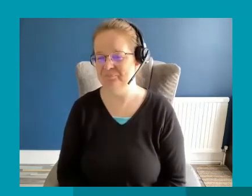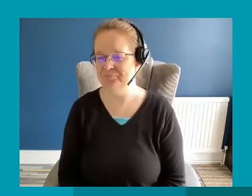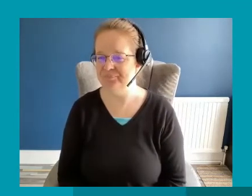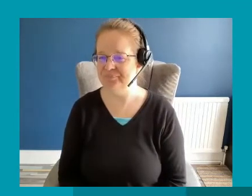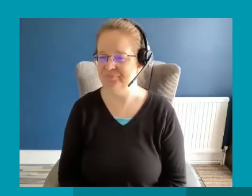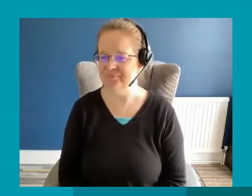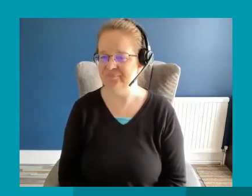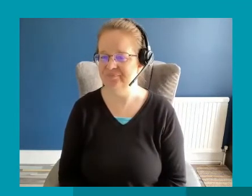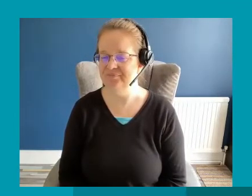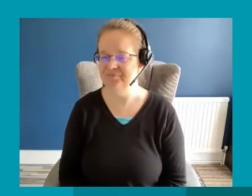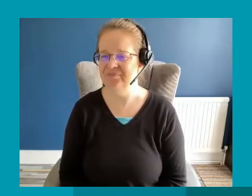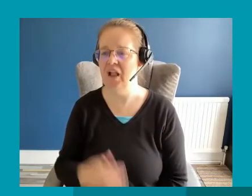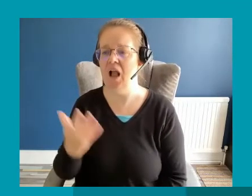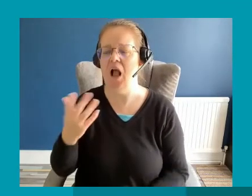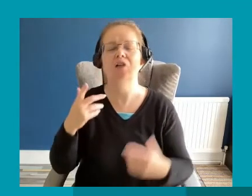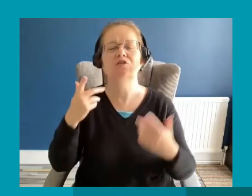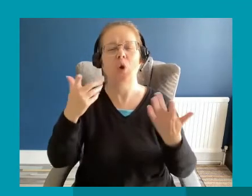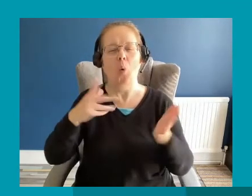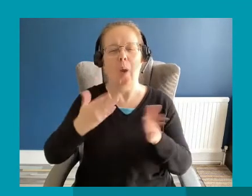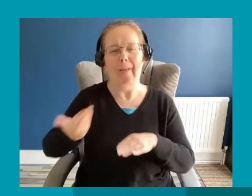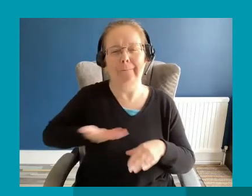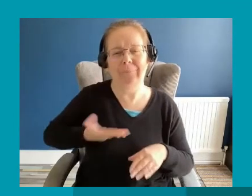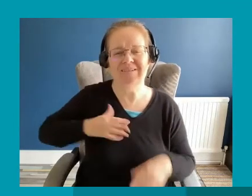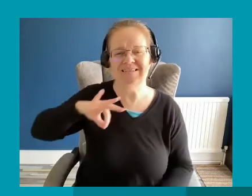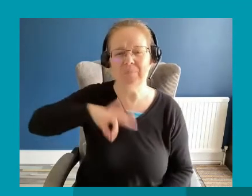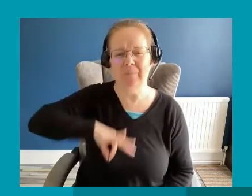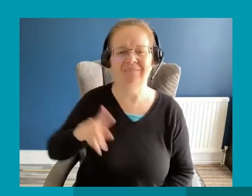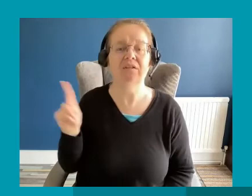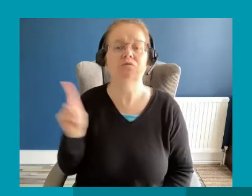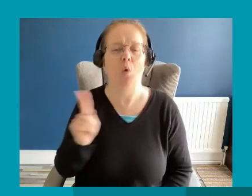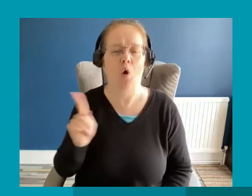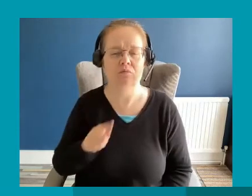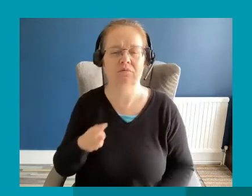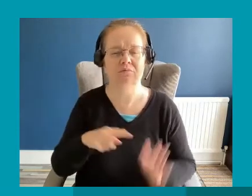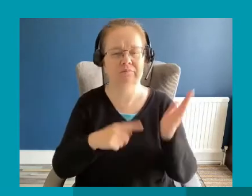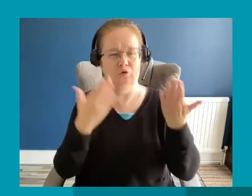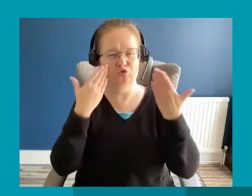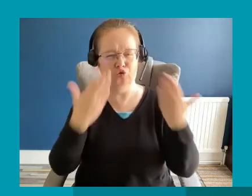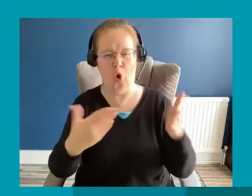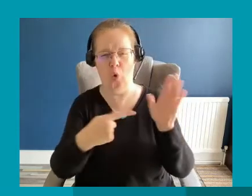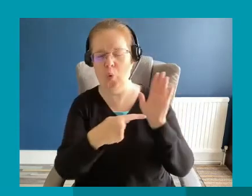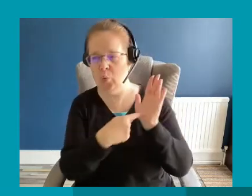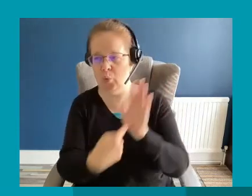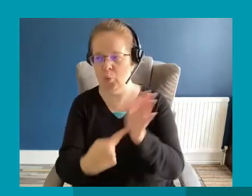So why not highlight the business benefits? Know your rights.